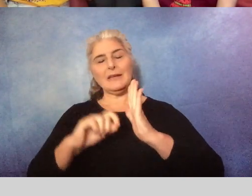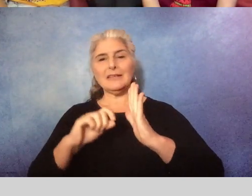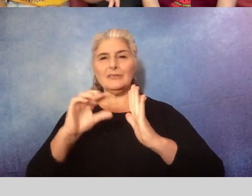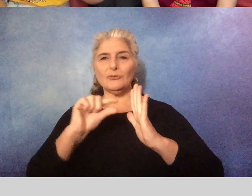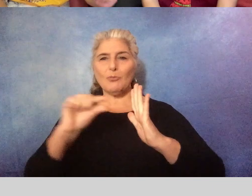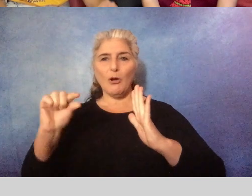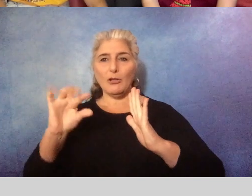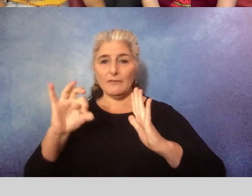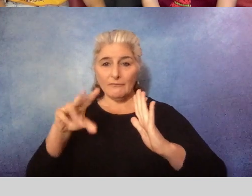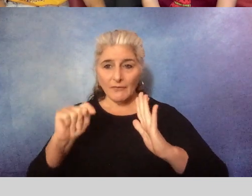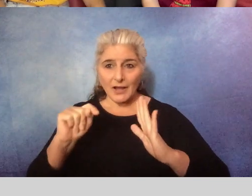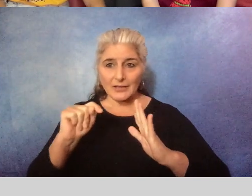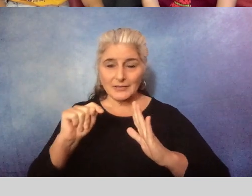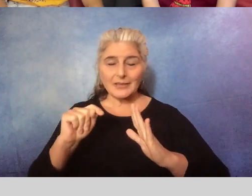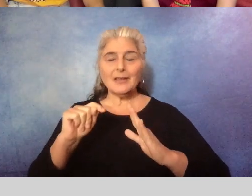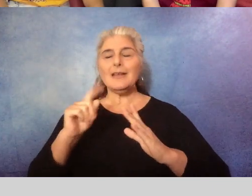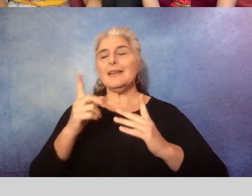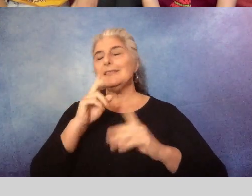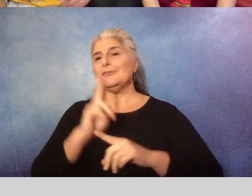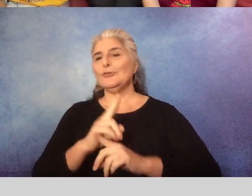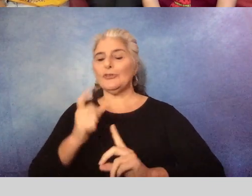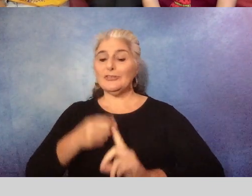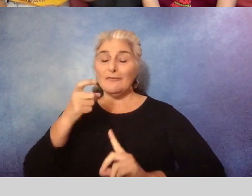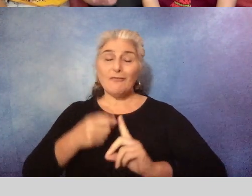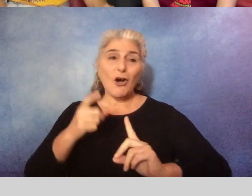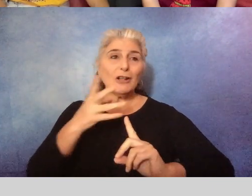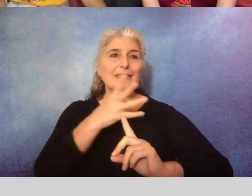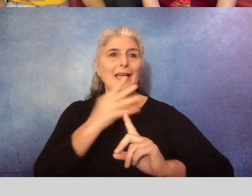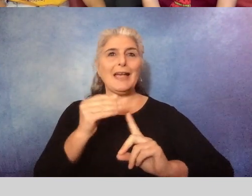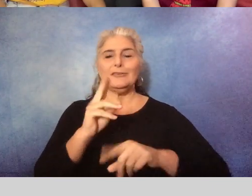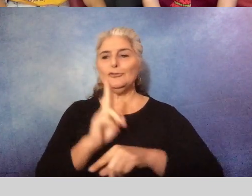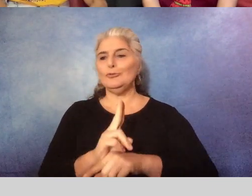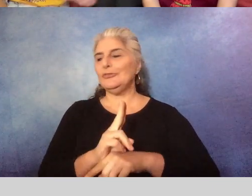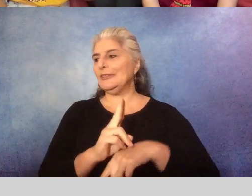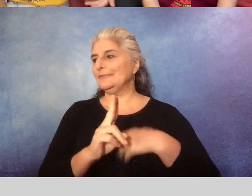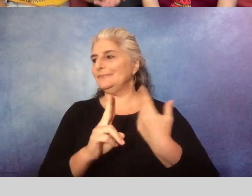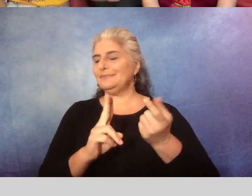it's using the default and a small spacing elements.